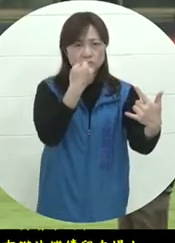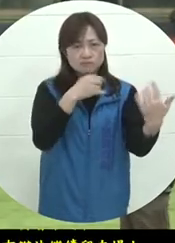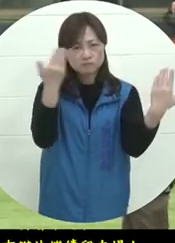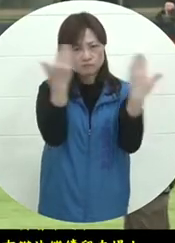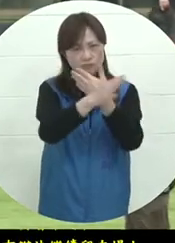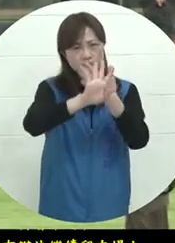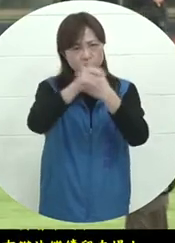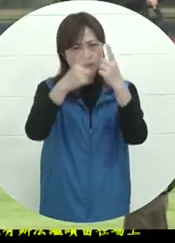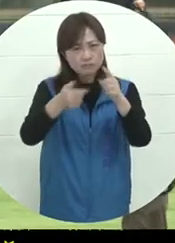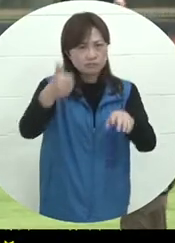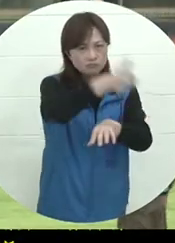to work on the back of the hand